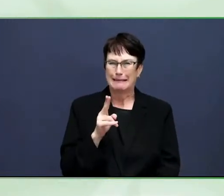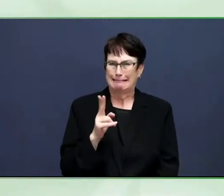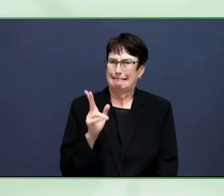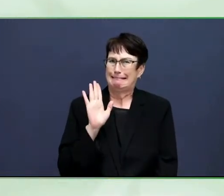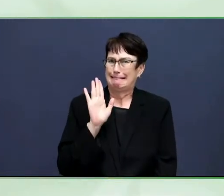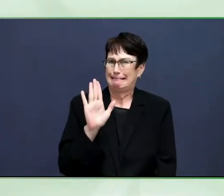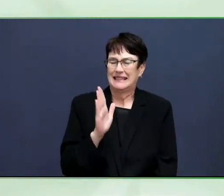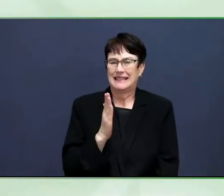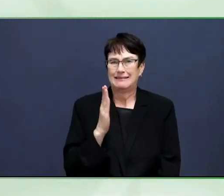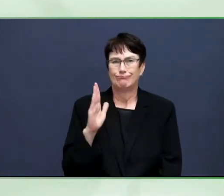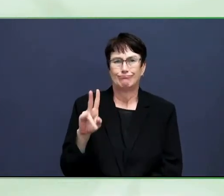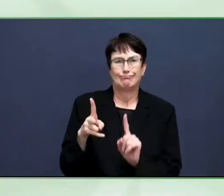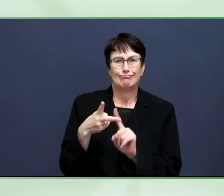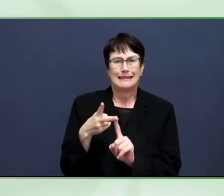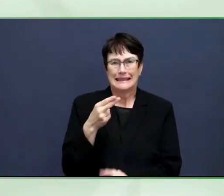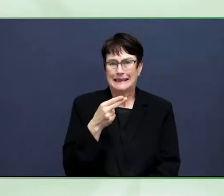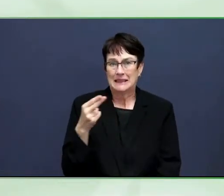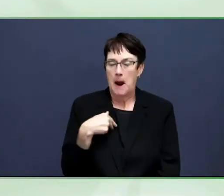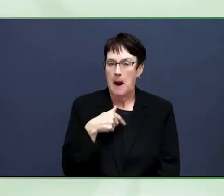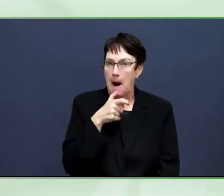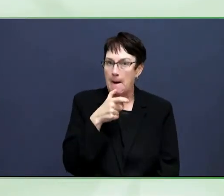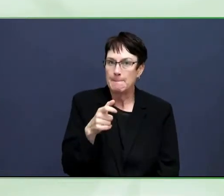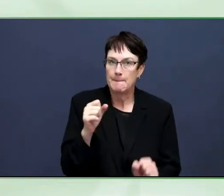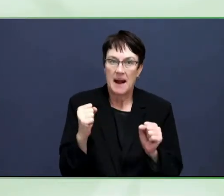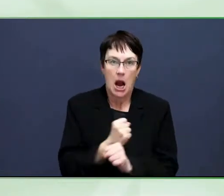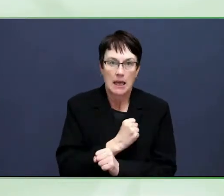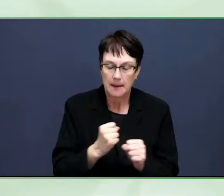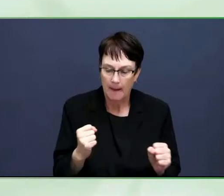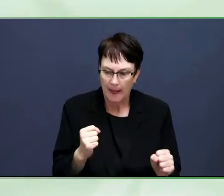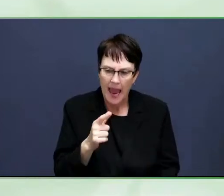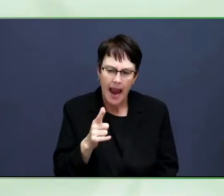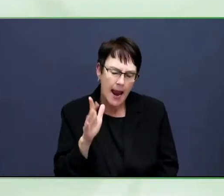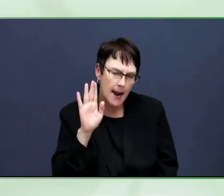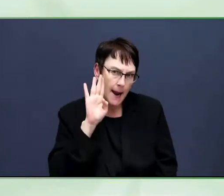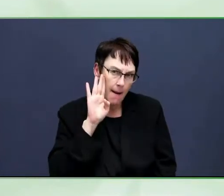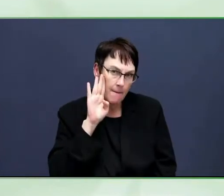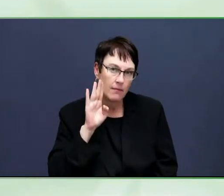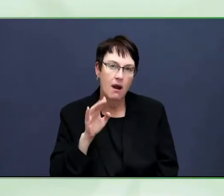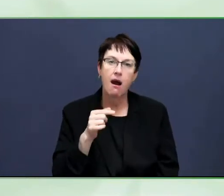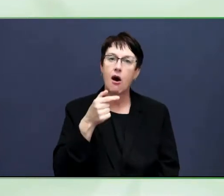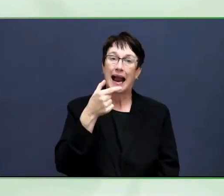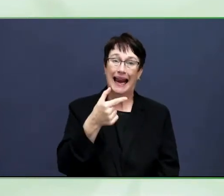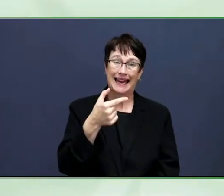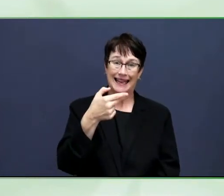We are all troublemakers so we are are going to a conversation amongst ourselves.